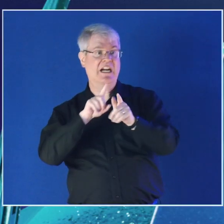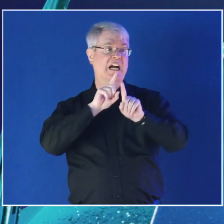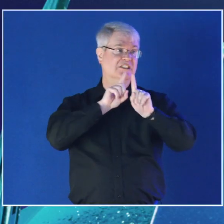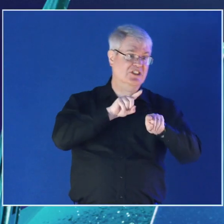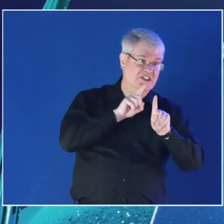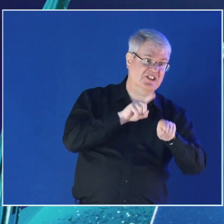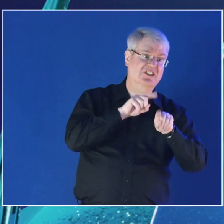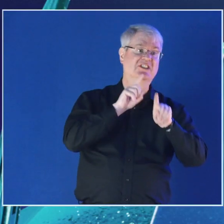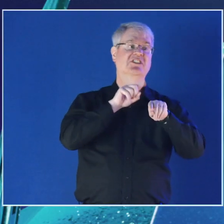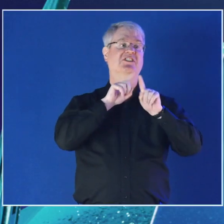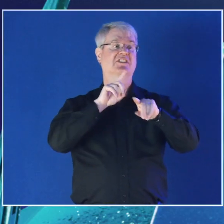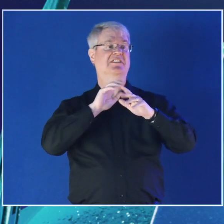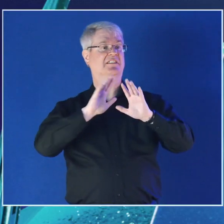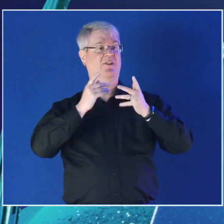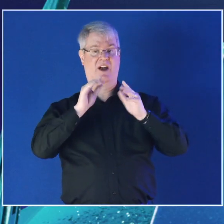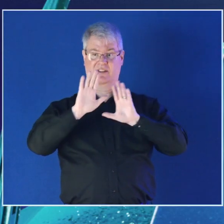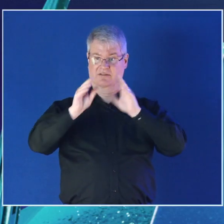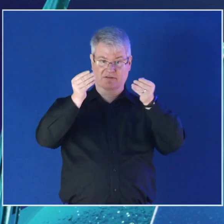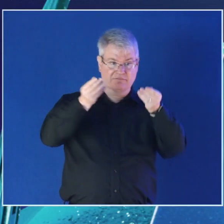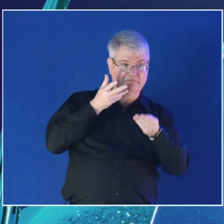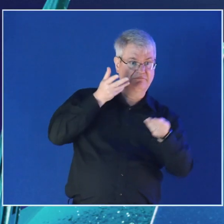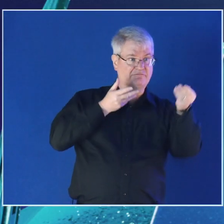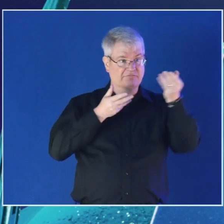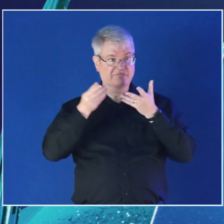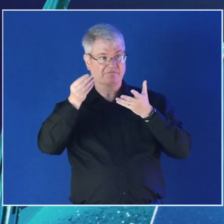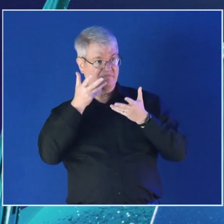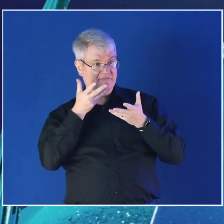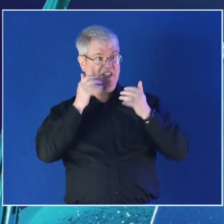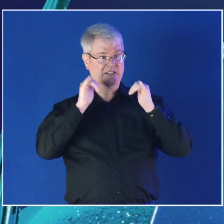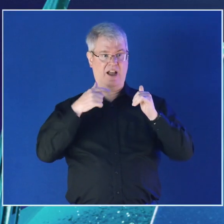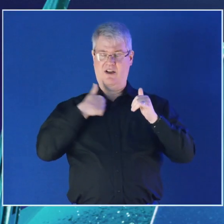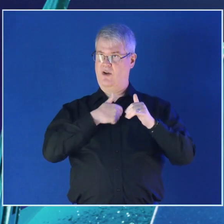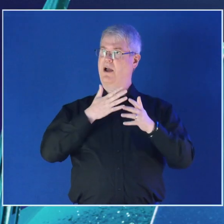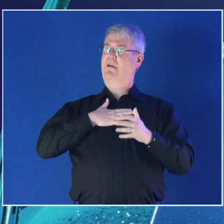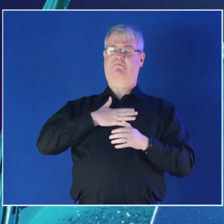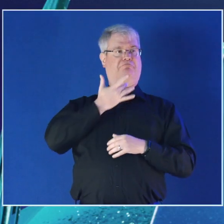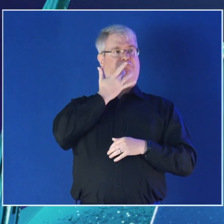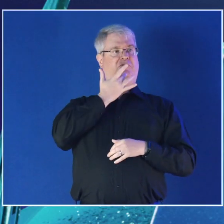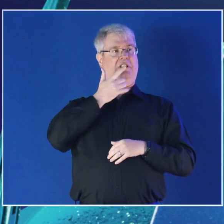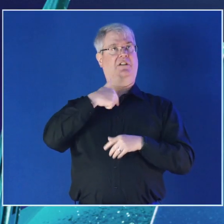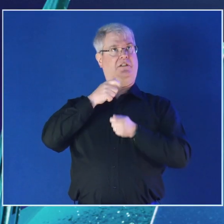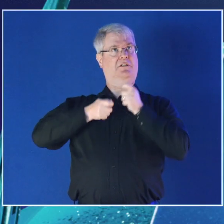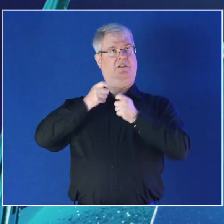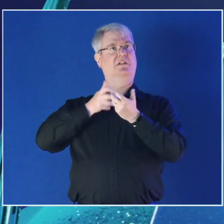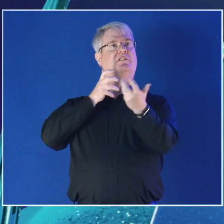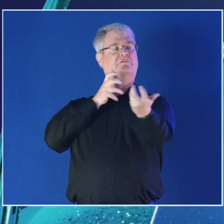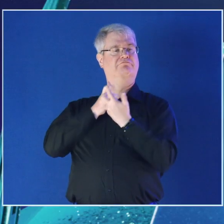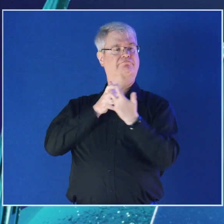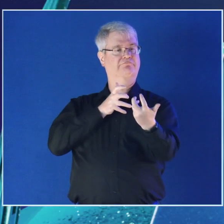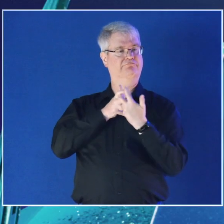to personalize what Narrator speaks, when, and how. We are truly excited about the progress.